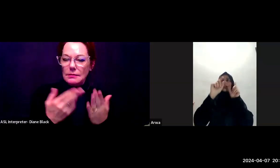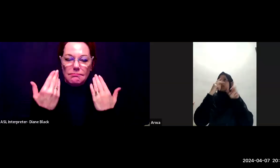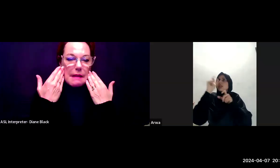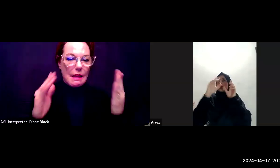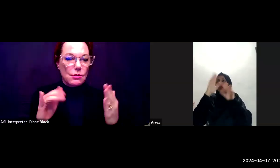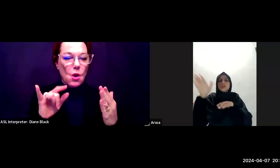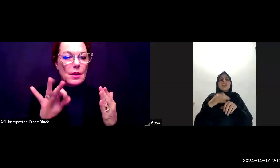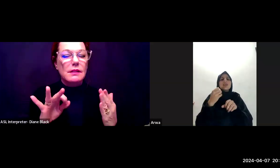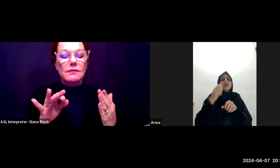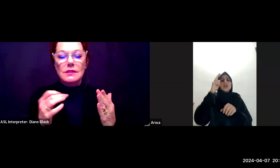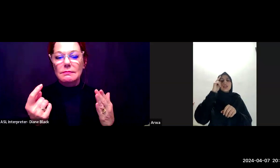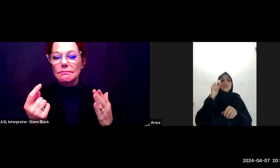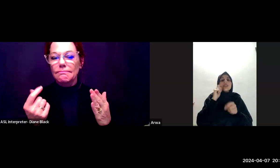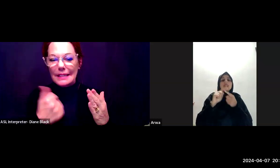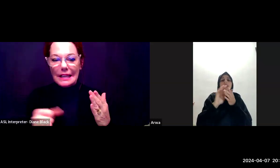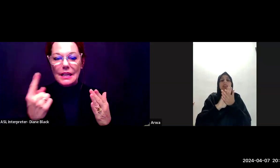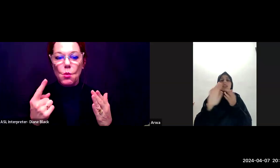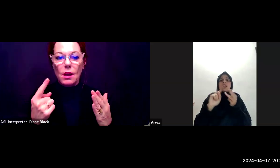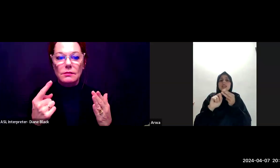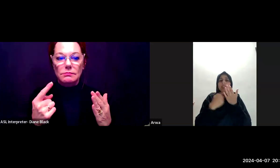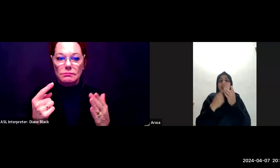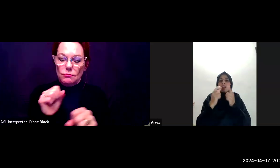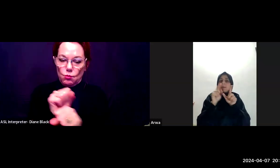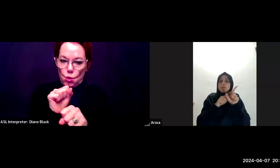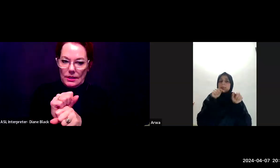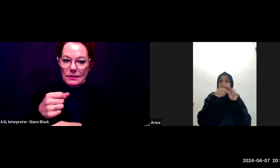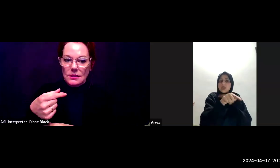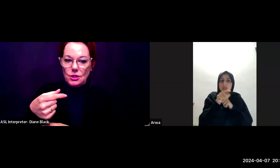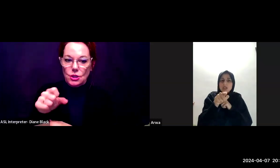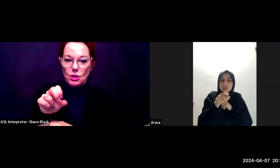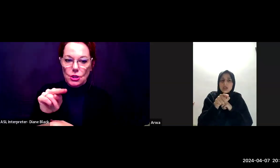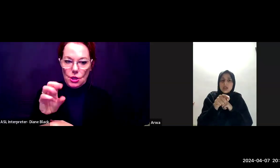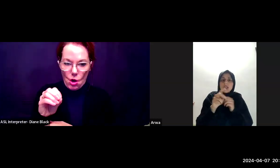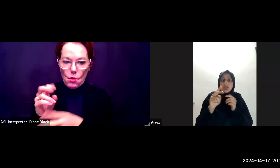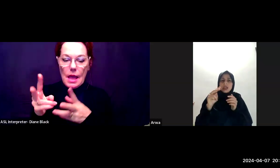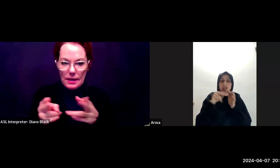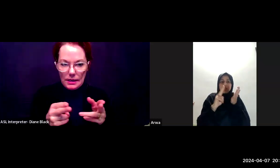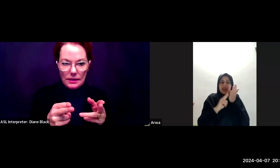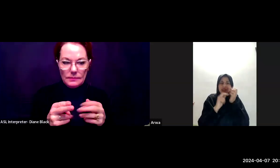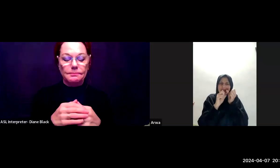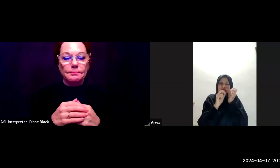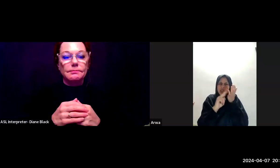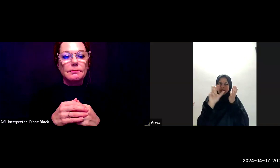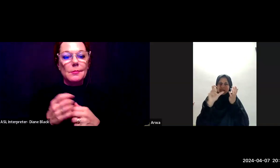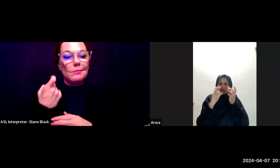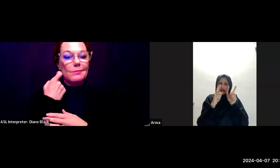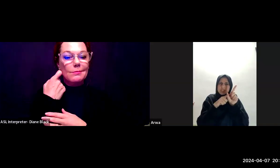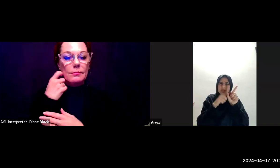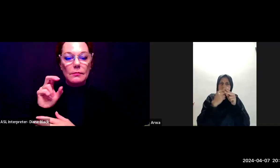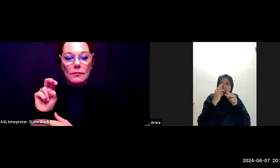Usher syndrome quite extensively and Nancy connected me with this uh Sepul Bio Group (sepulbio.com).